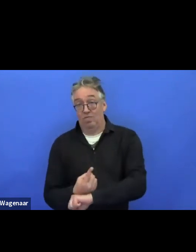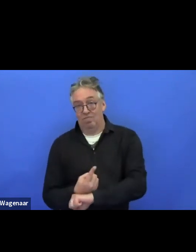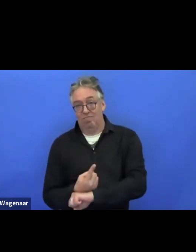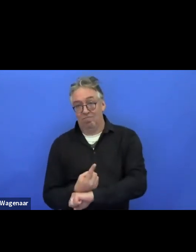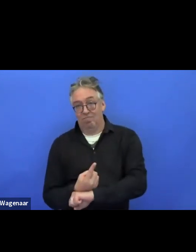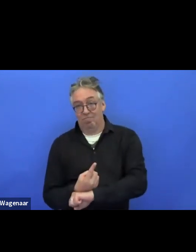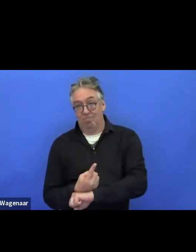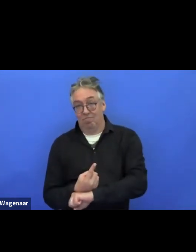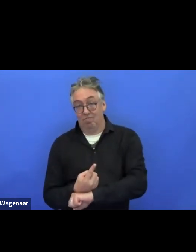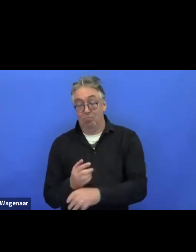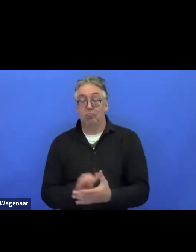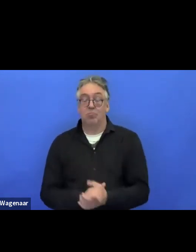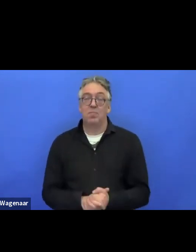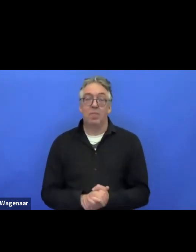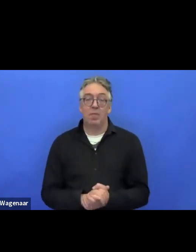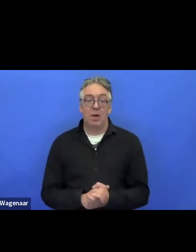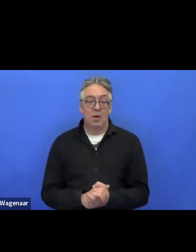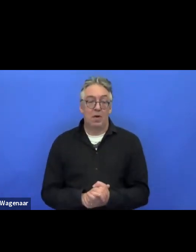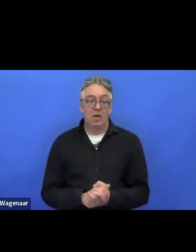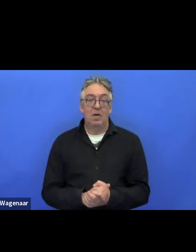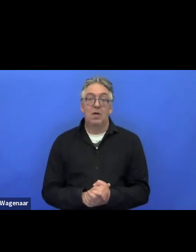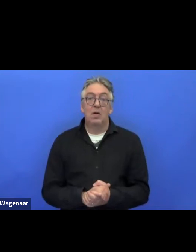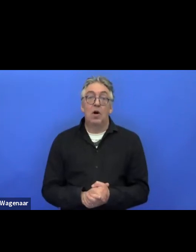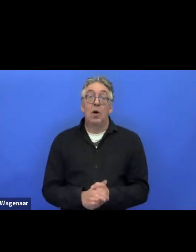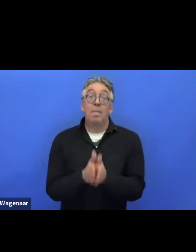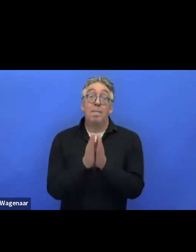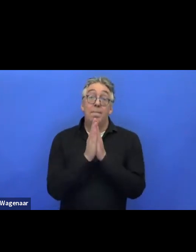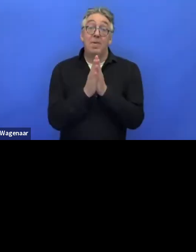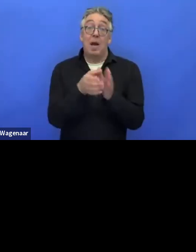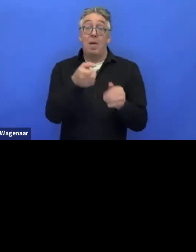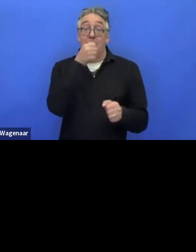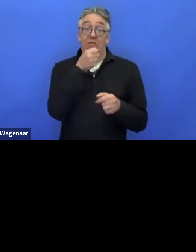Basically, keep your microphone off when you are not speaking.